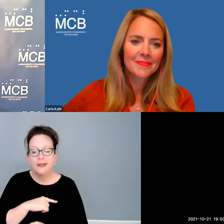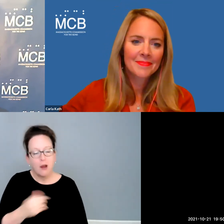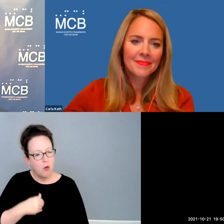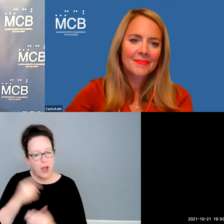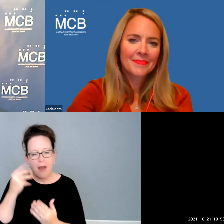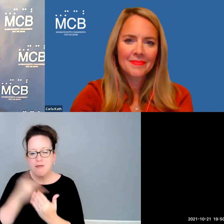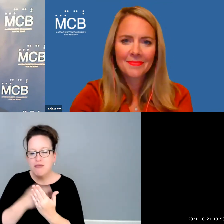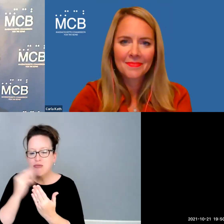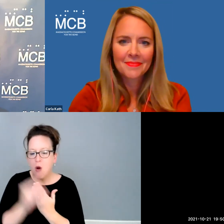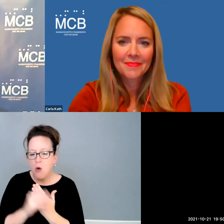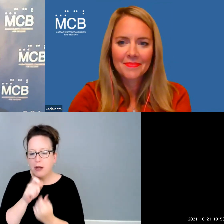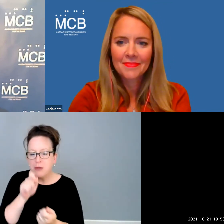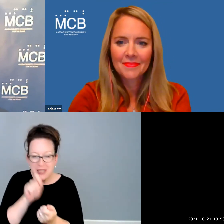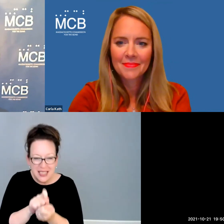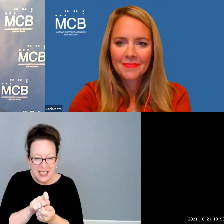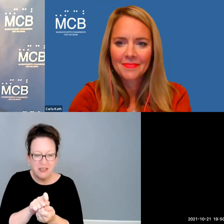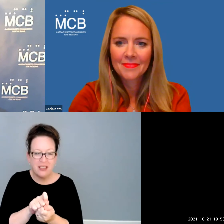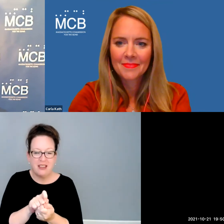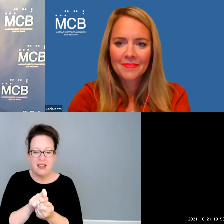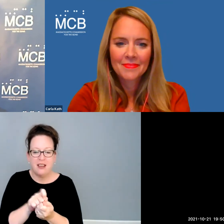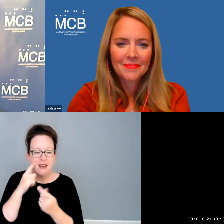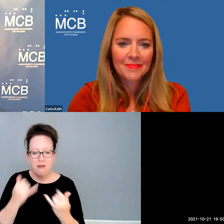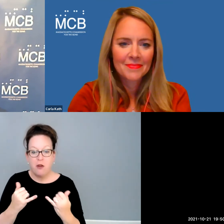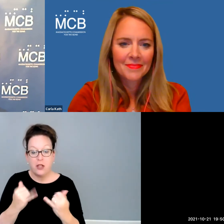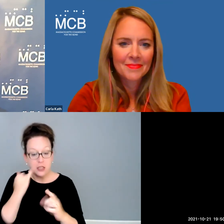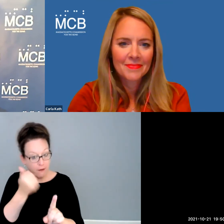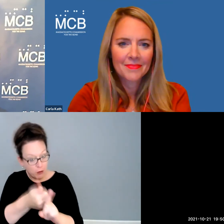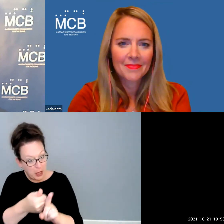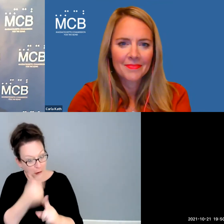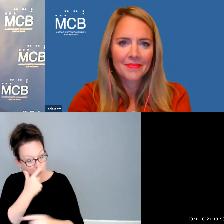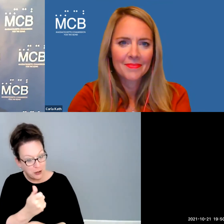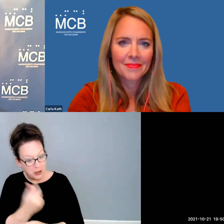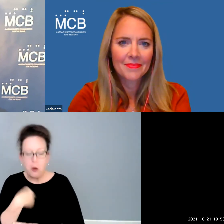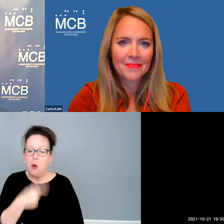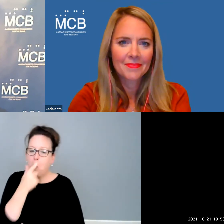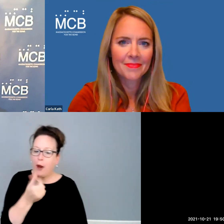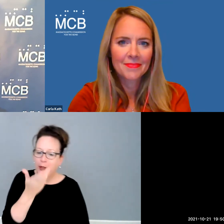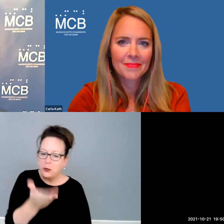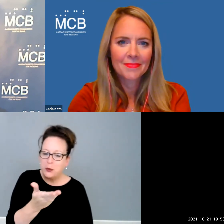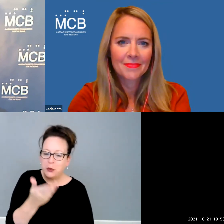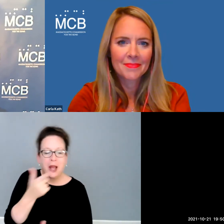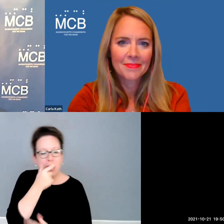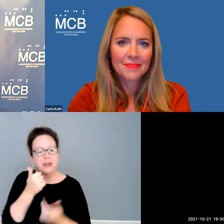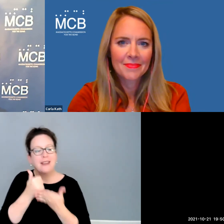devoted to this. If you're interested, we're interested in you and moving this forward for you and your organization.